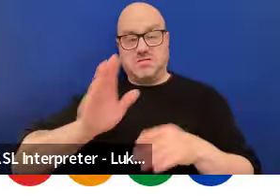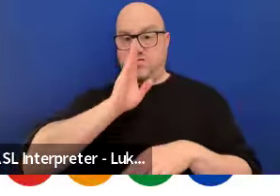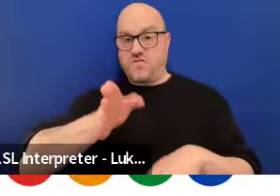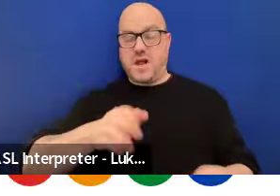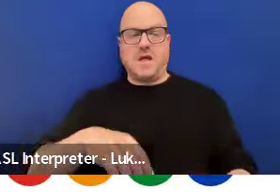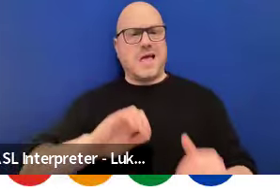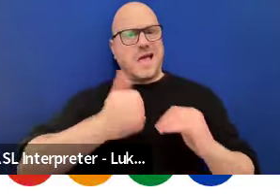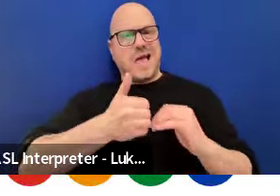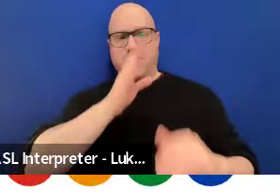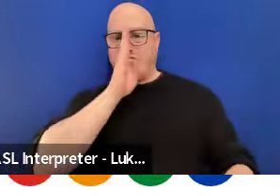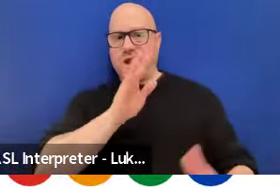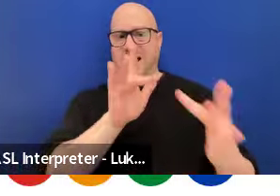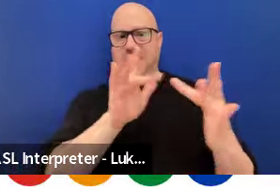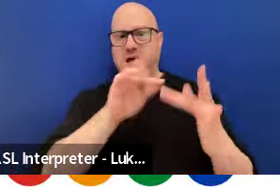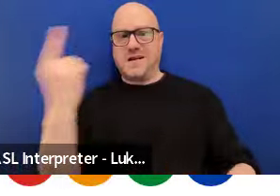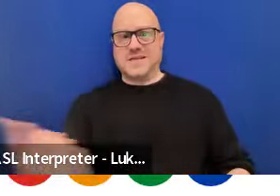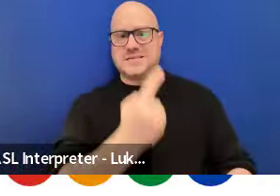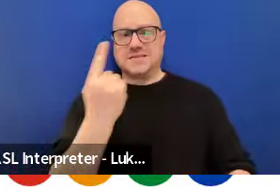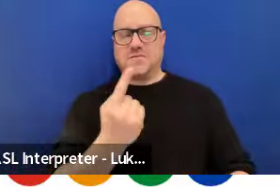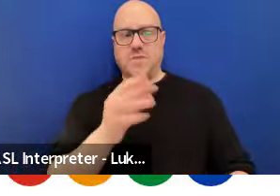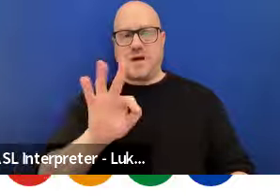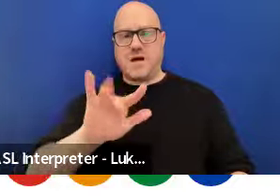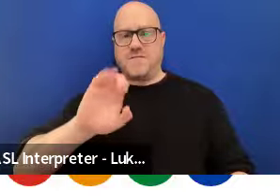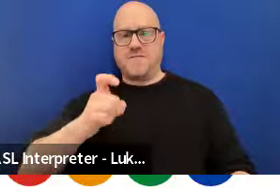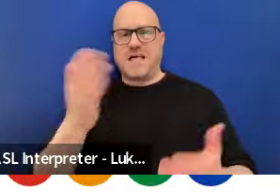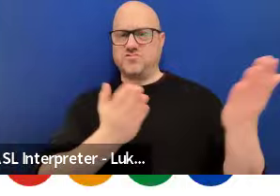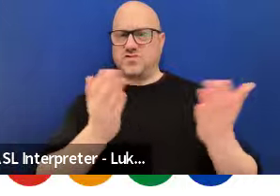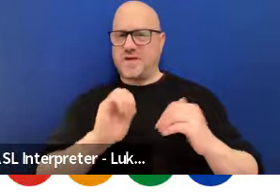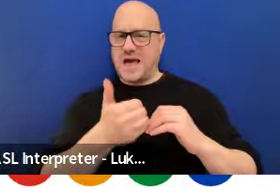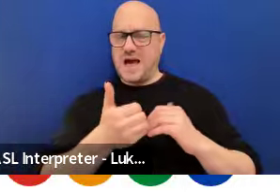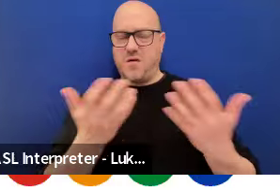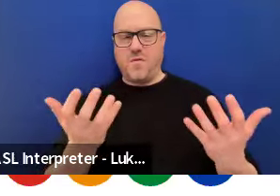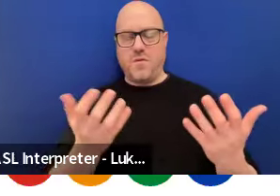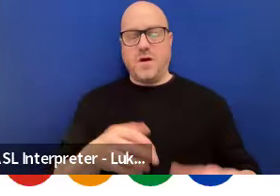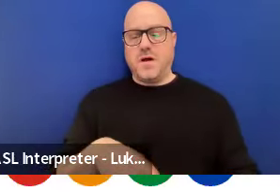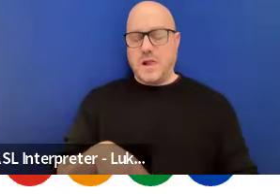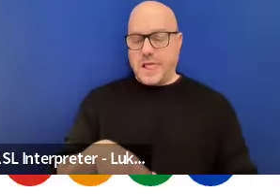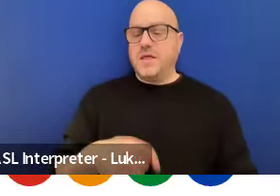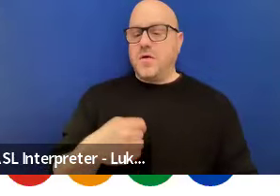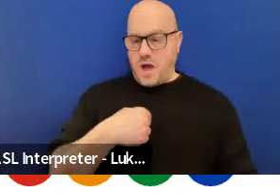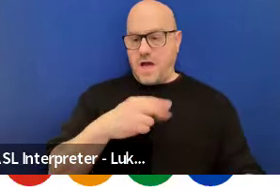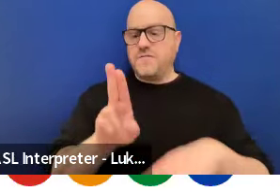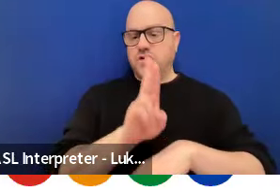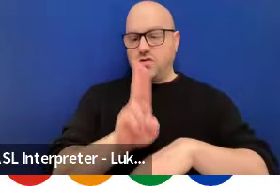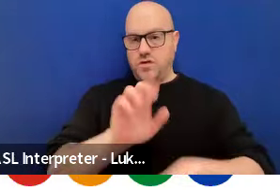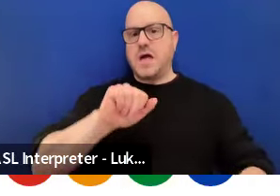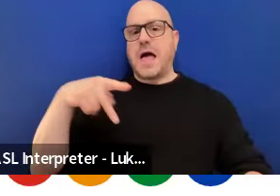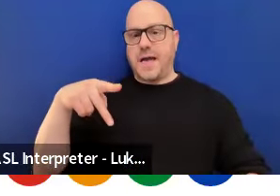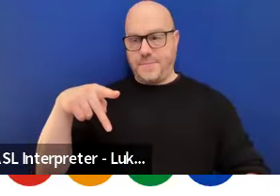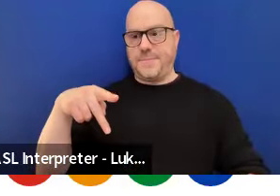DIRECTLY FROM THE BANK A ACCOUNT, THERE'S NO WAY TO DIRECTLY CONTACT ANYONE PROVIDING FLEX SERVICES.